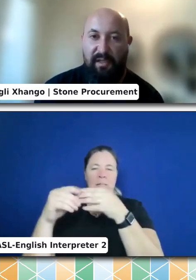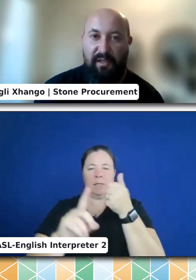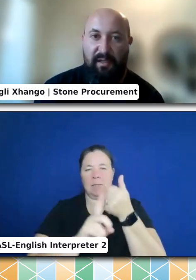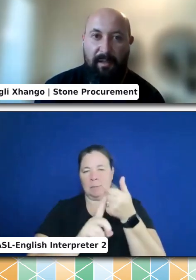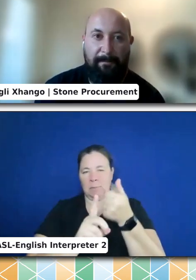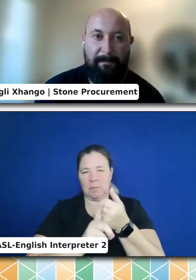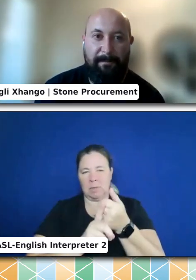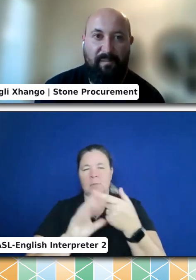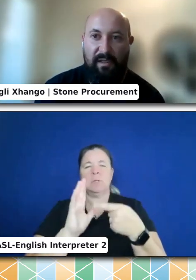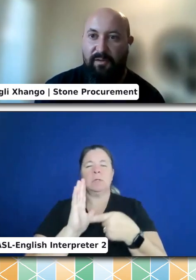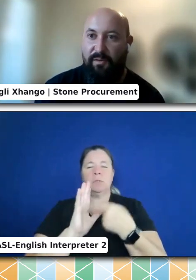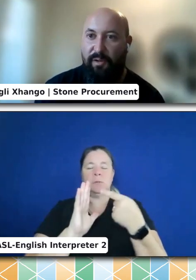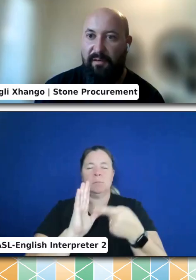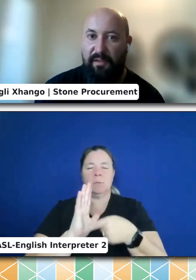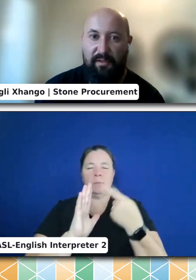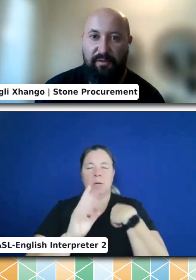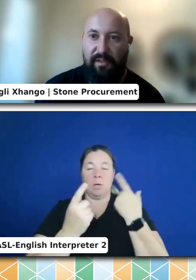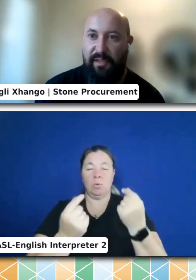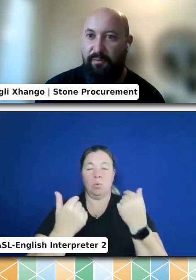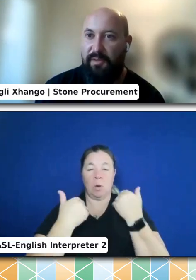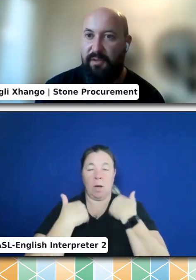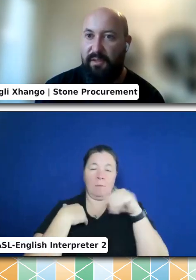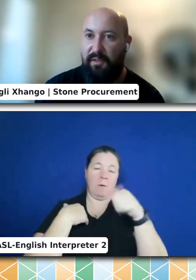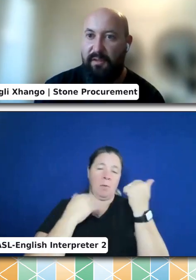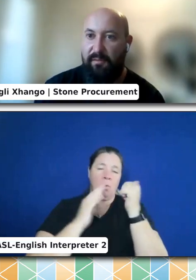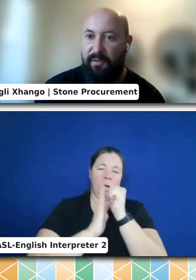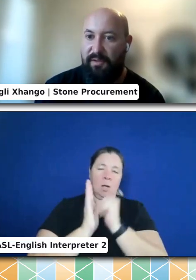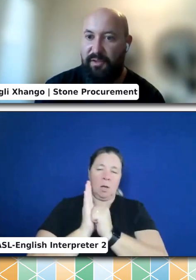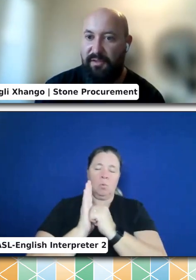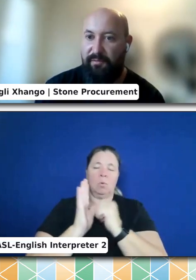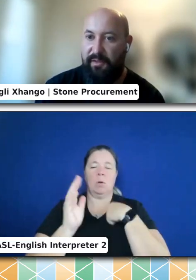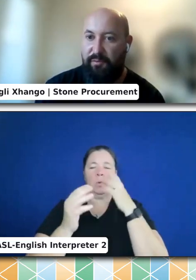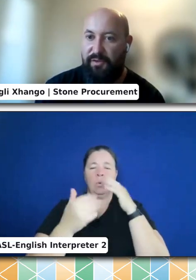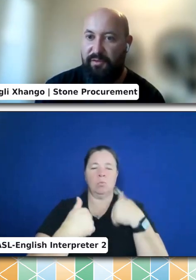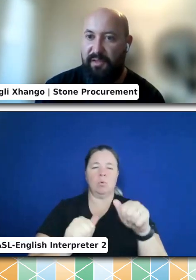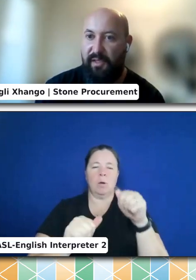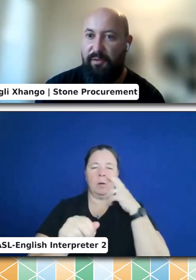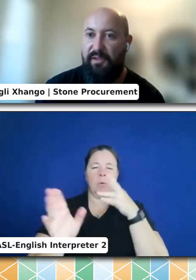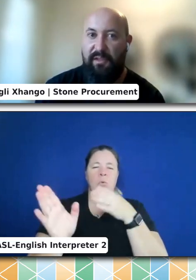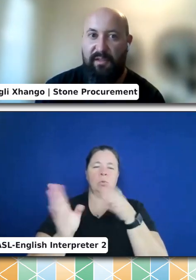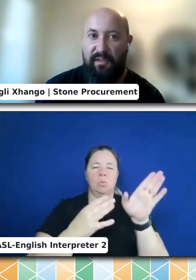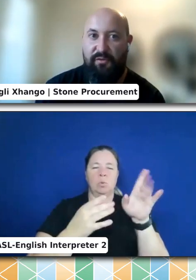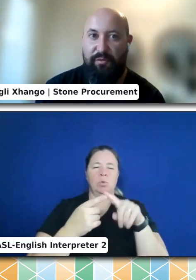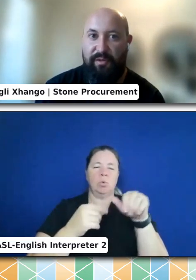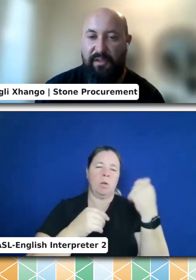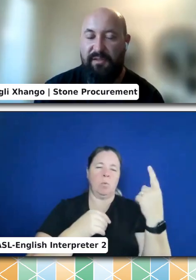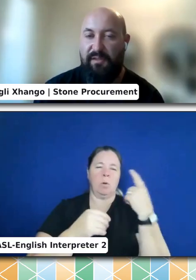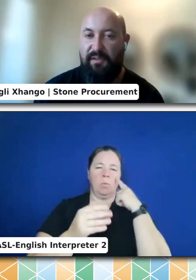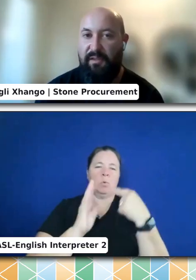Um, I do have another account. I'm gonna try to see if I can switch out to that one, and then I can show you guys.